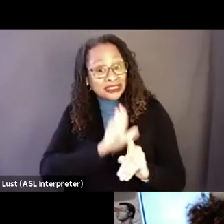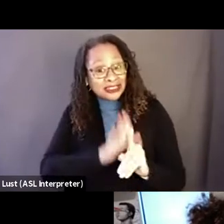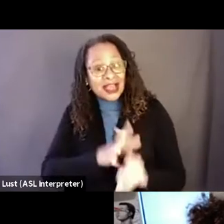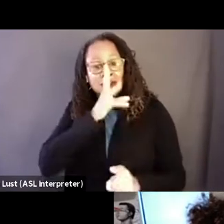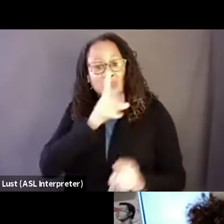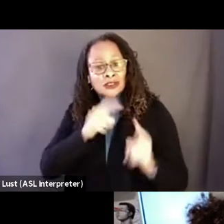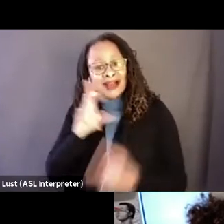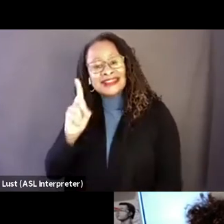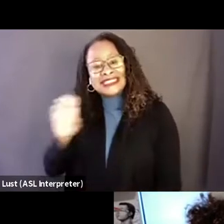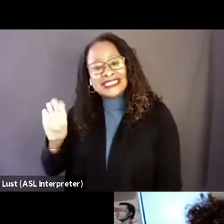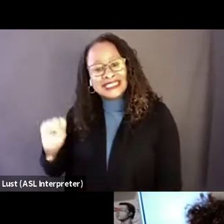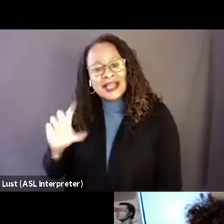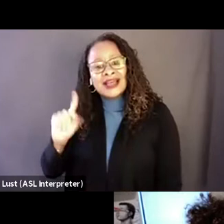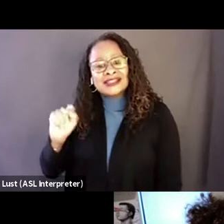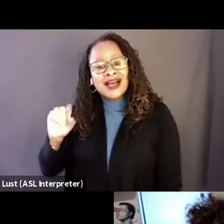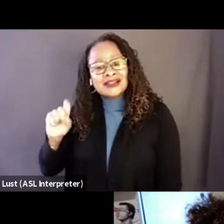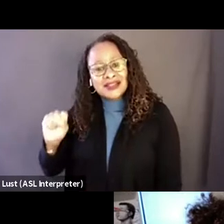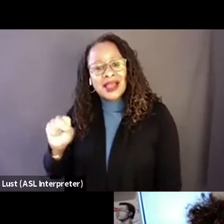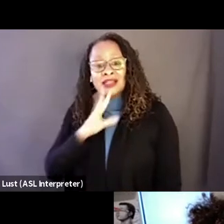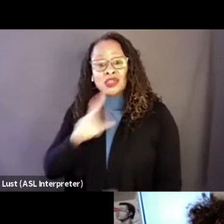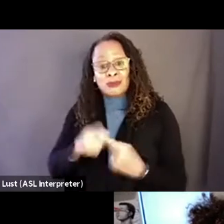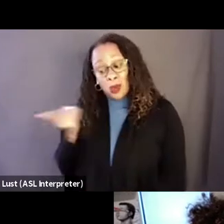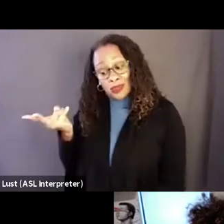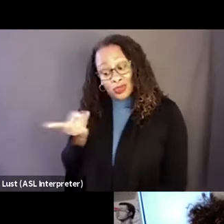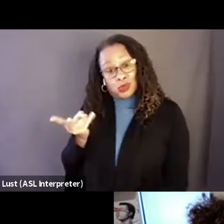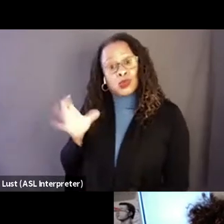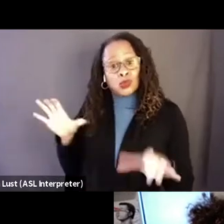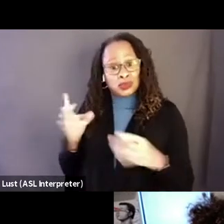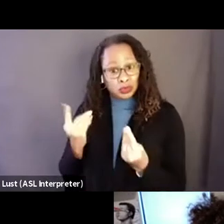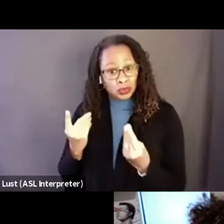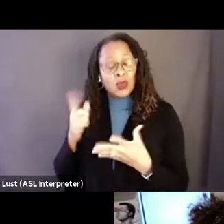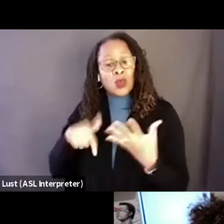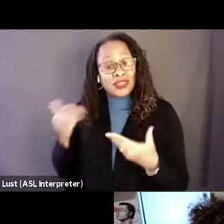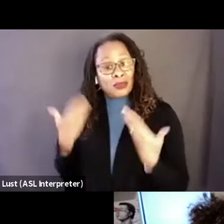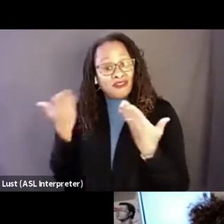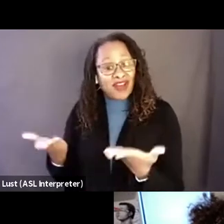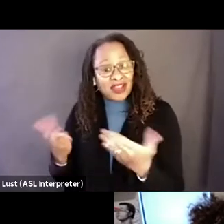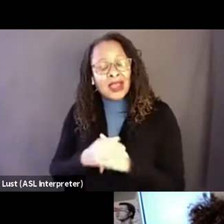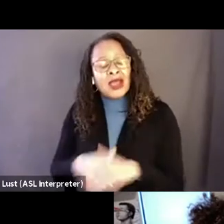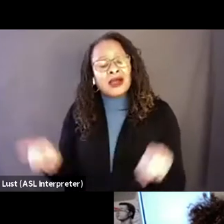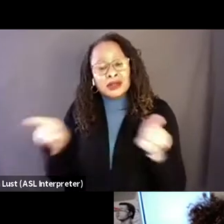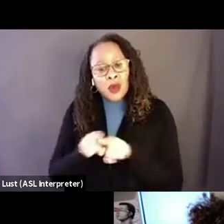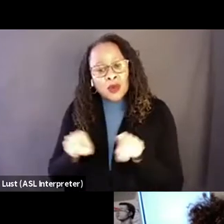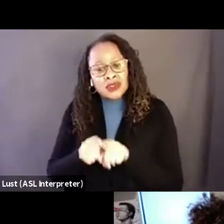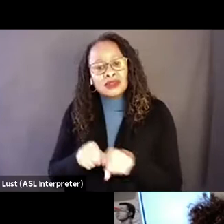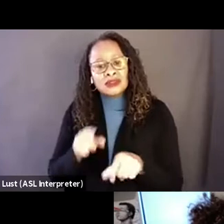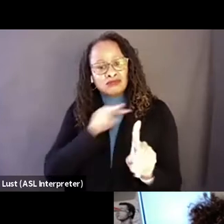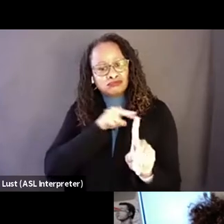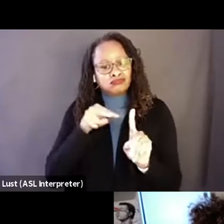and talked about what Nunu and Patrick do at the daycare, what they provide. And it also profiled a few of the mothers